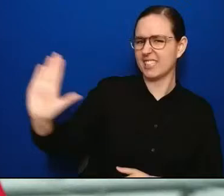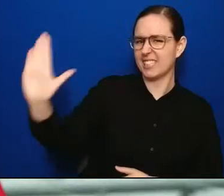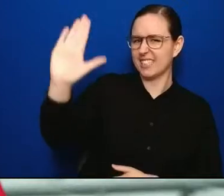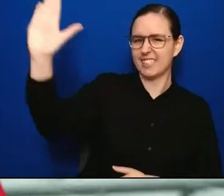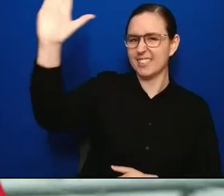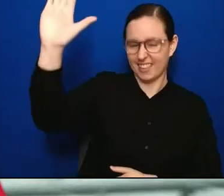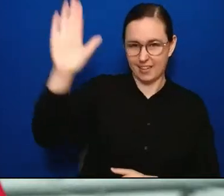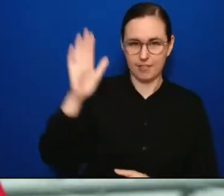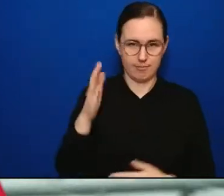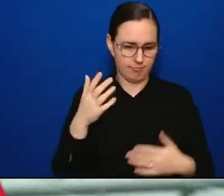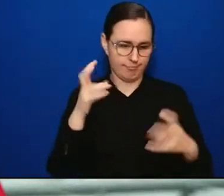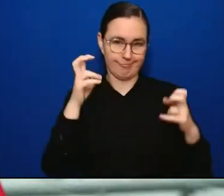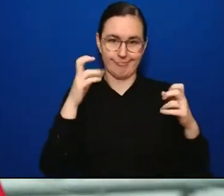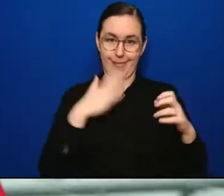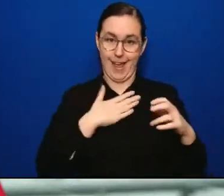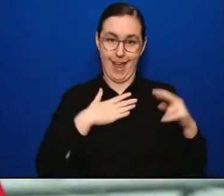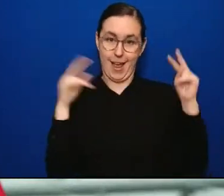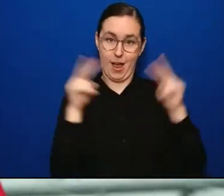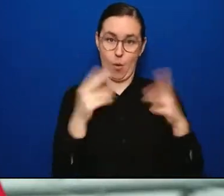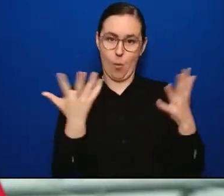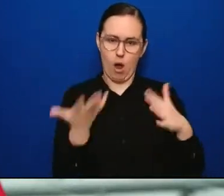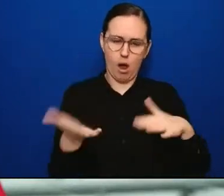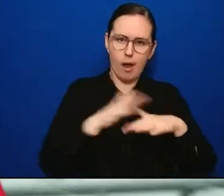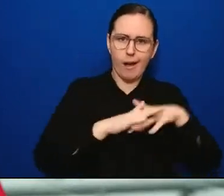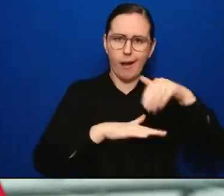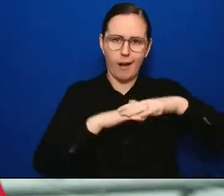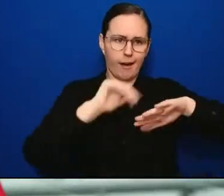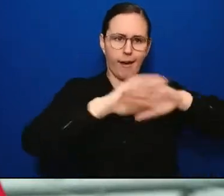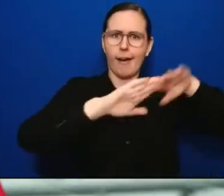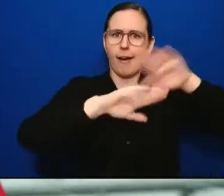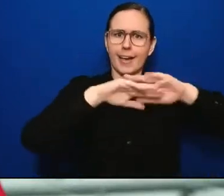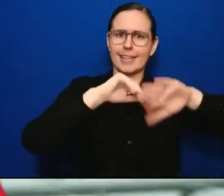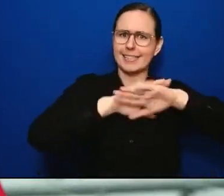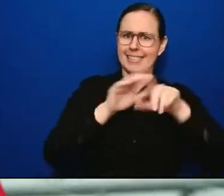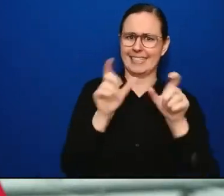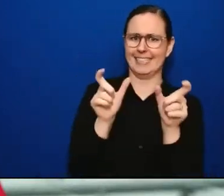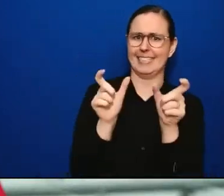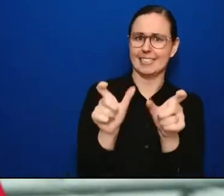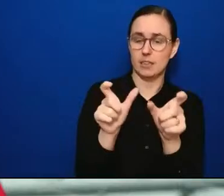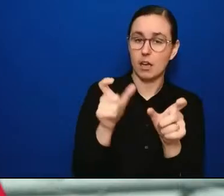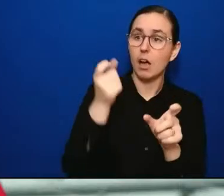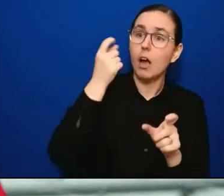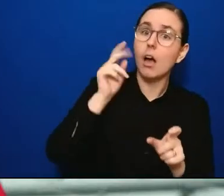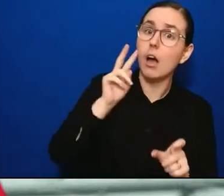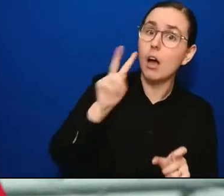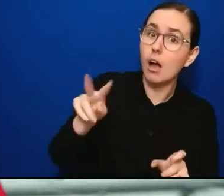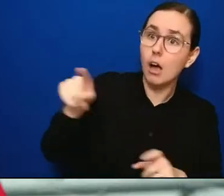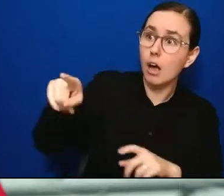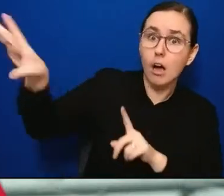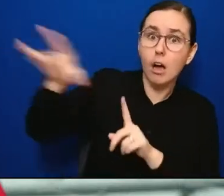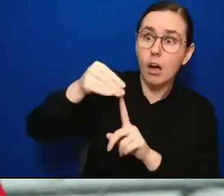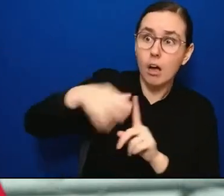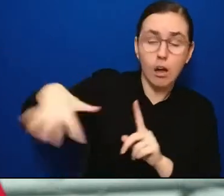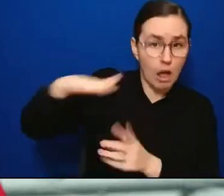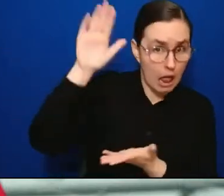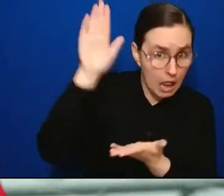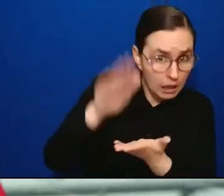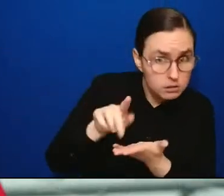things that are additional layers of protection. That as transmission comes down as our